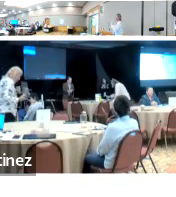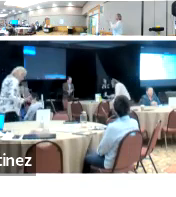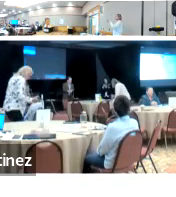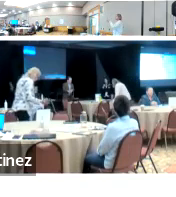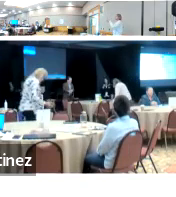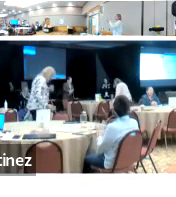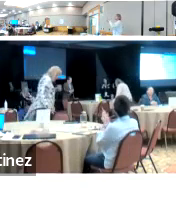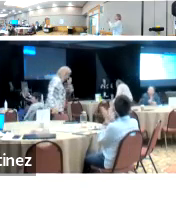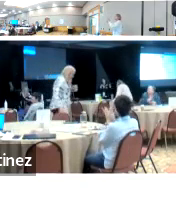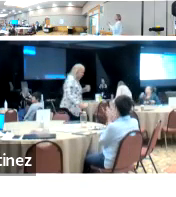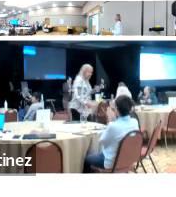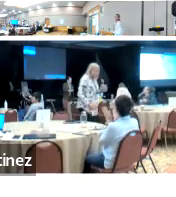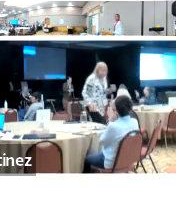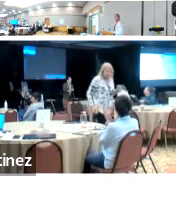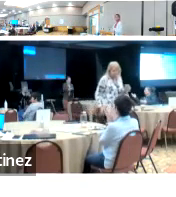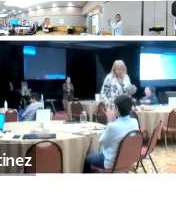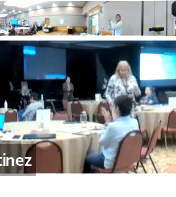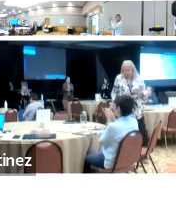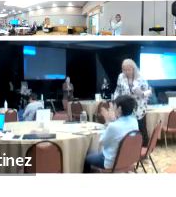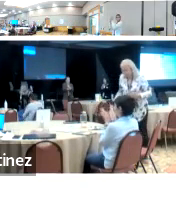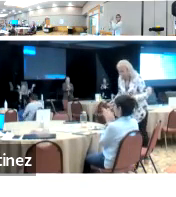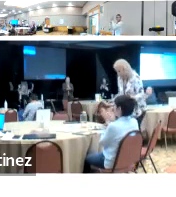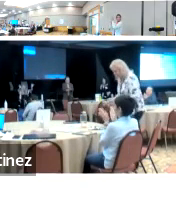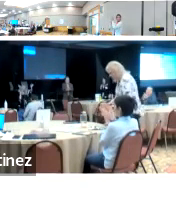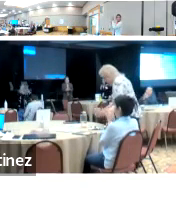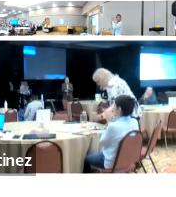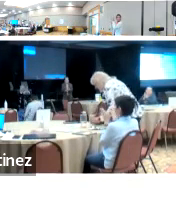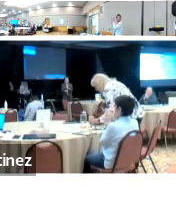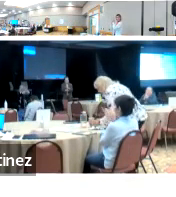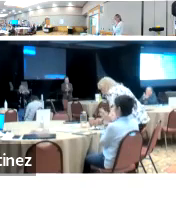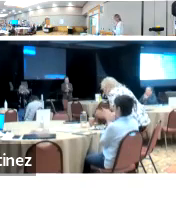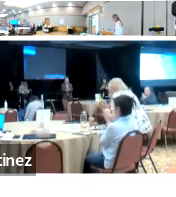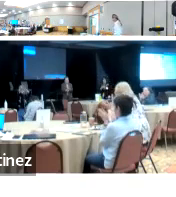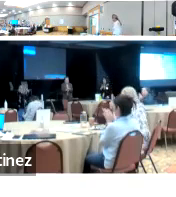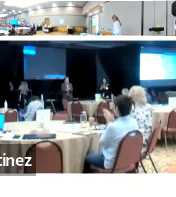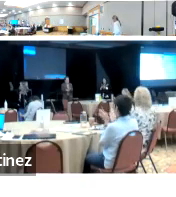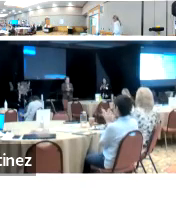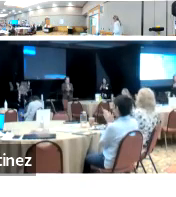because our owl does pick up everybody who was talking and we want to make